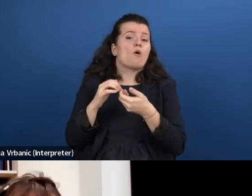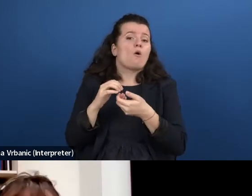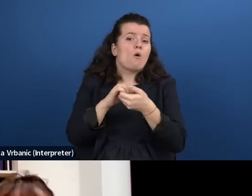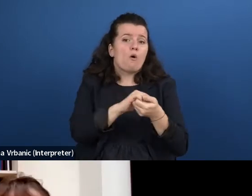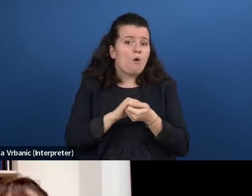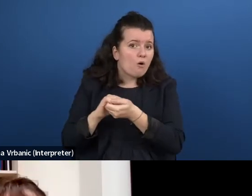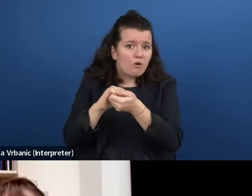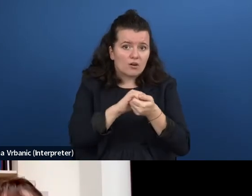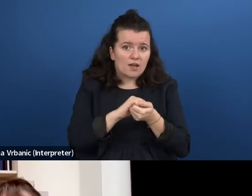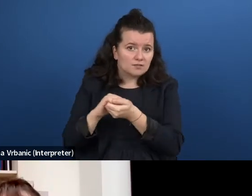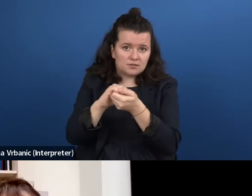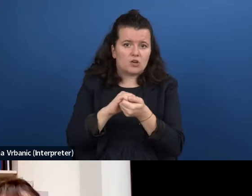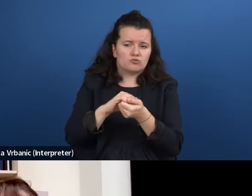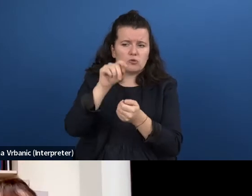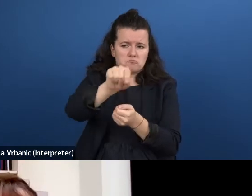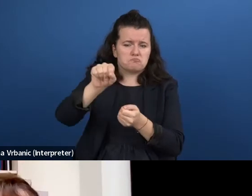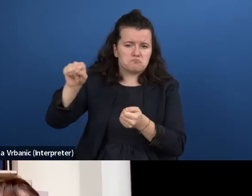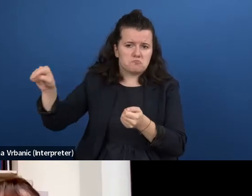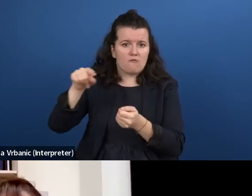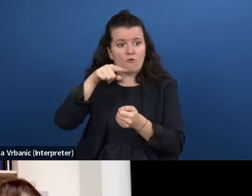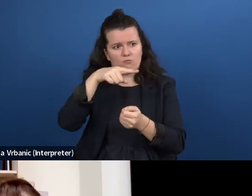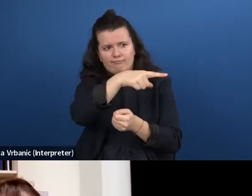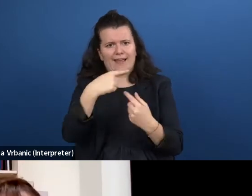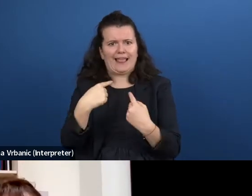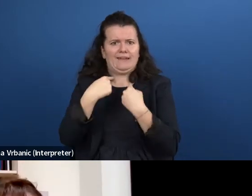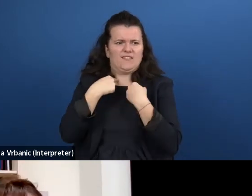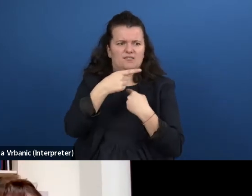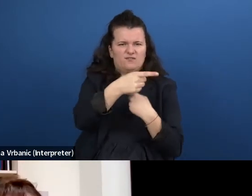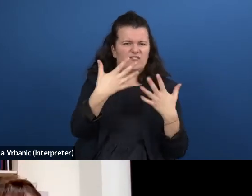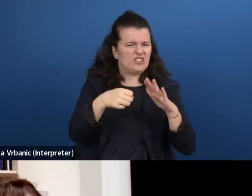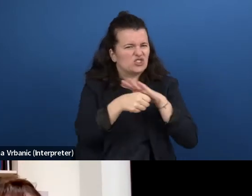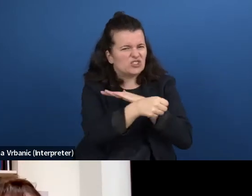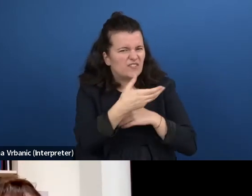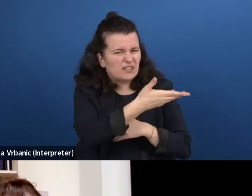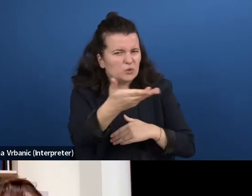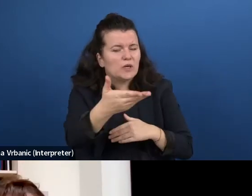of CERMI Women's Foundation when offering specific information